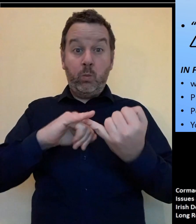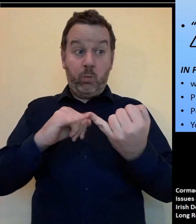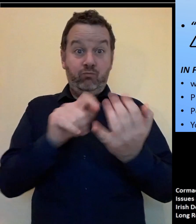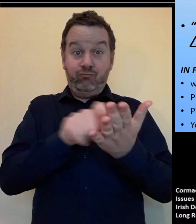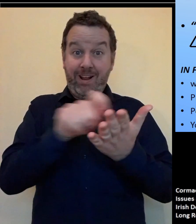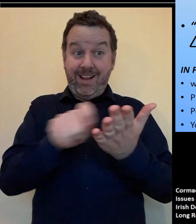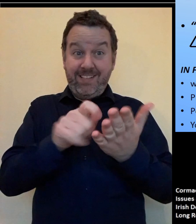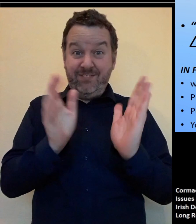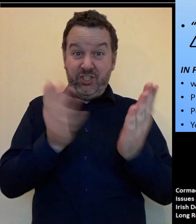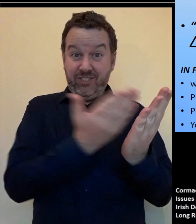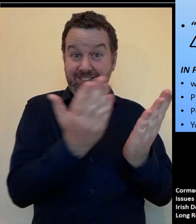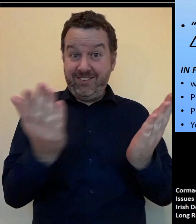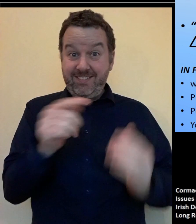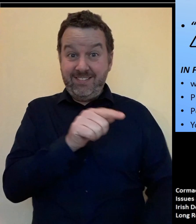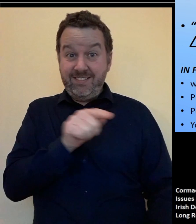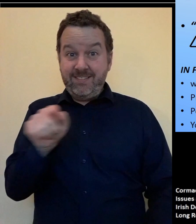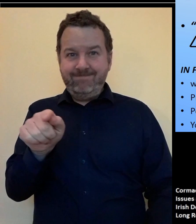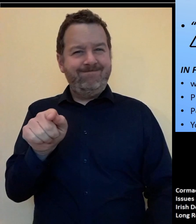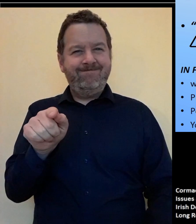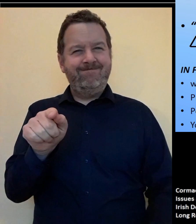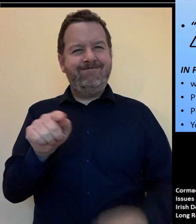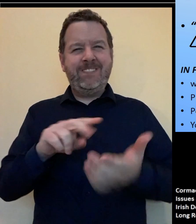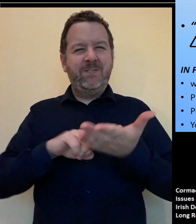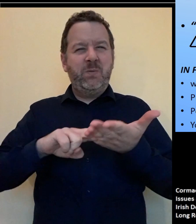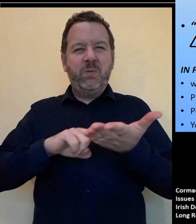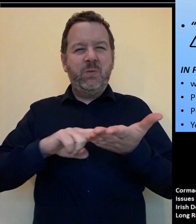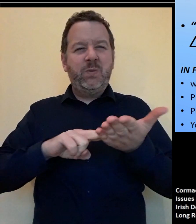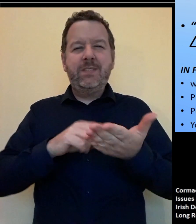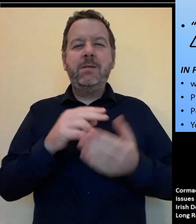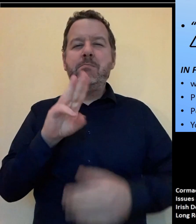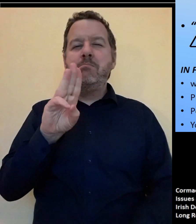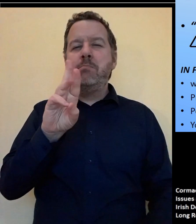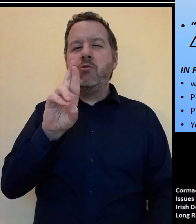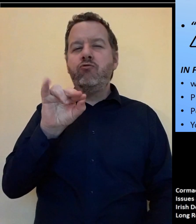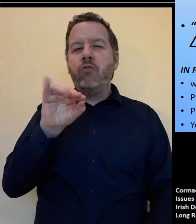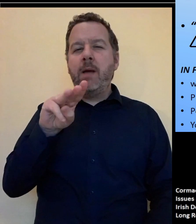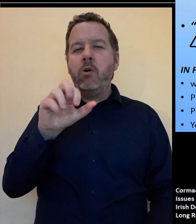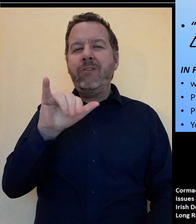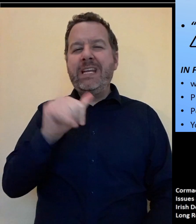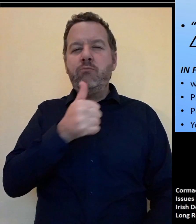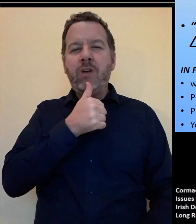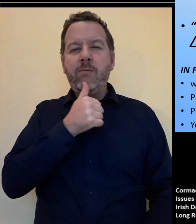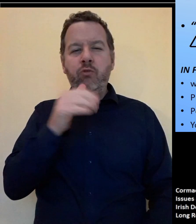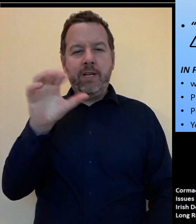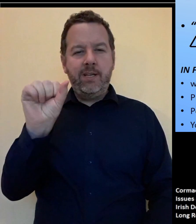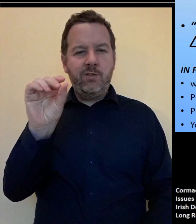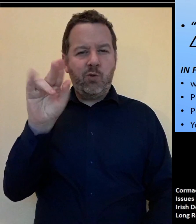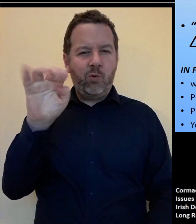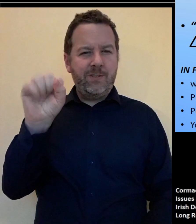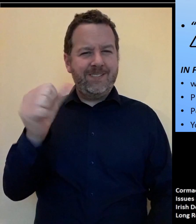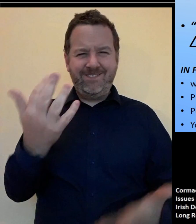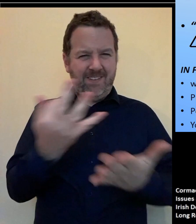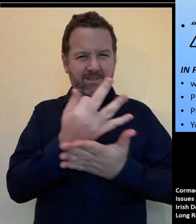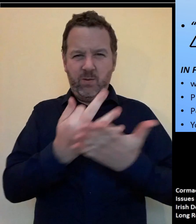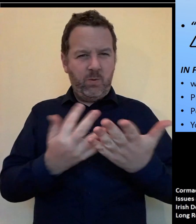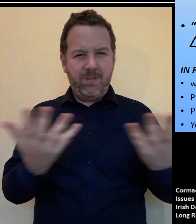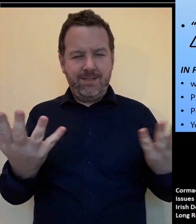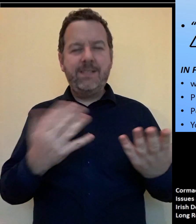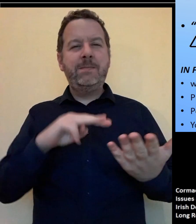and very few of the authors that do write about the topic use primary sources.